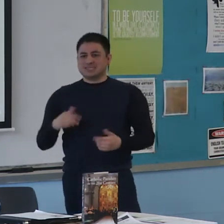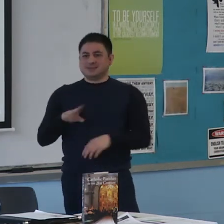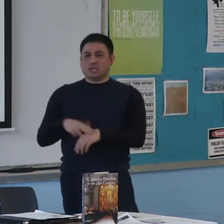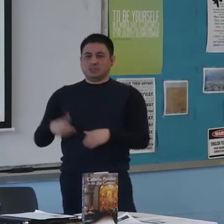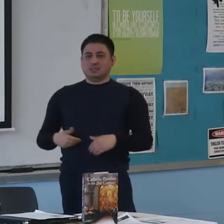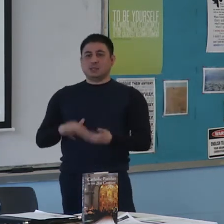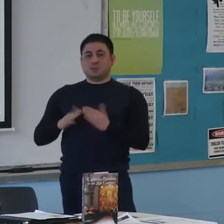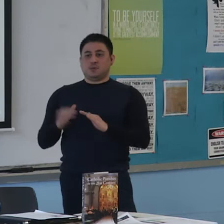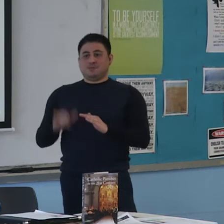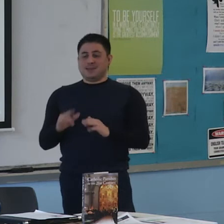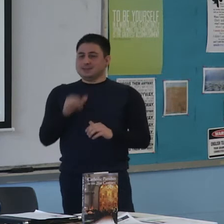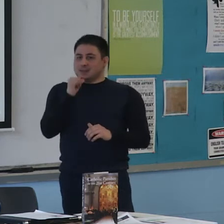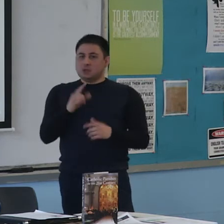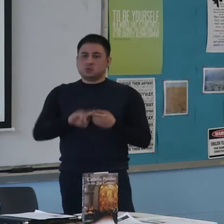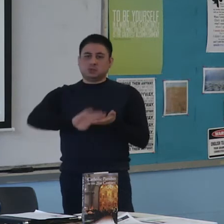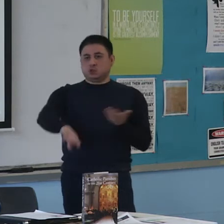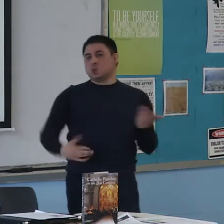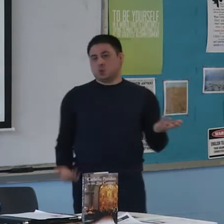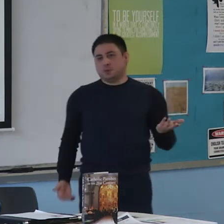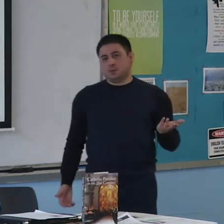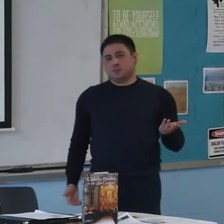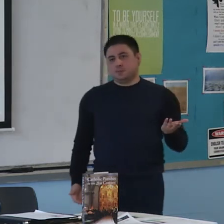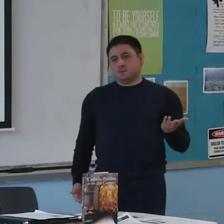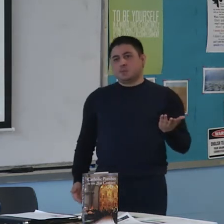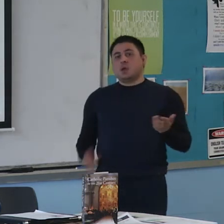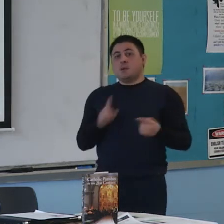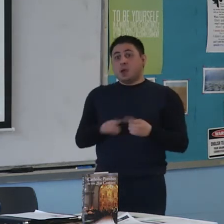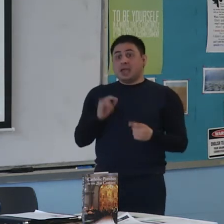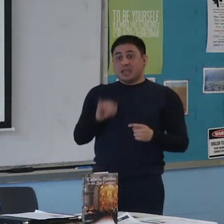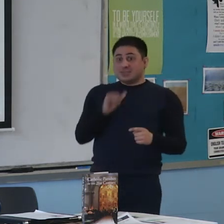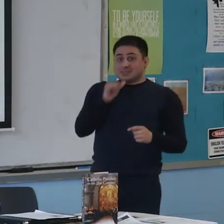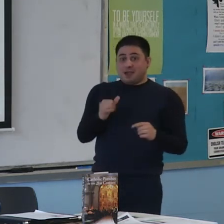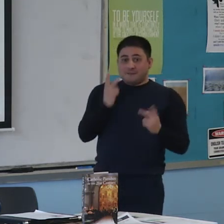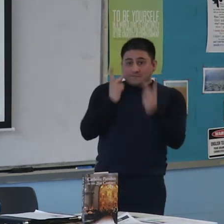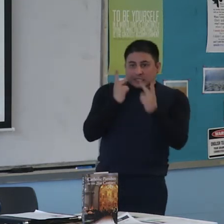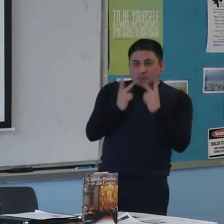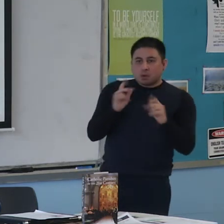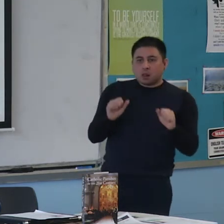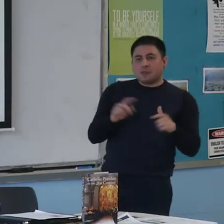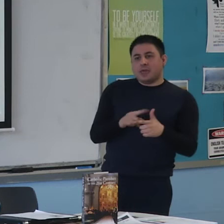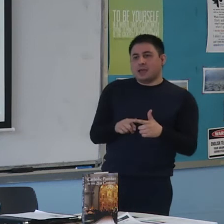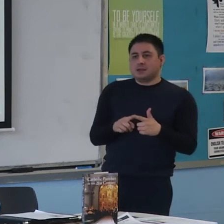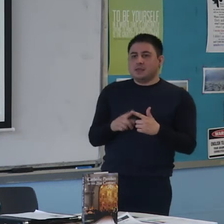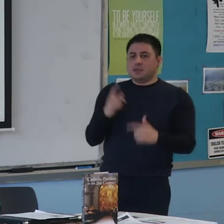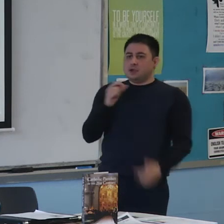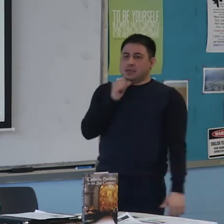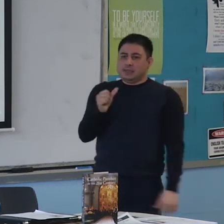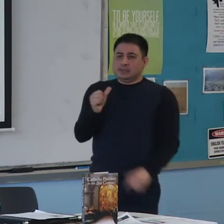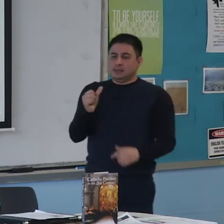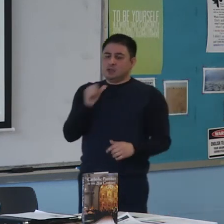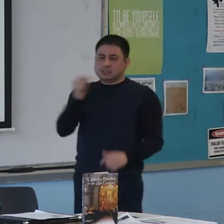community is not to exclude, but if it's not visible, they're not conscious. So this was kind of the